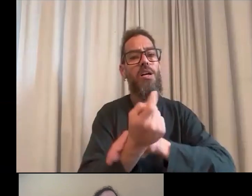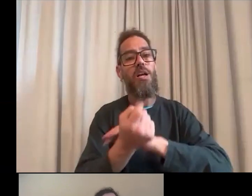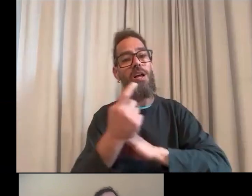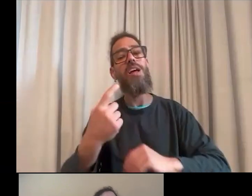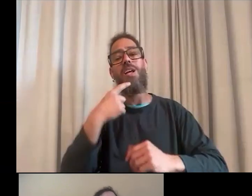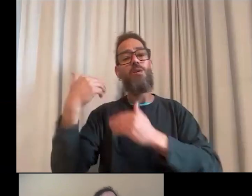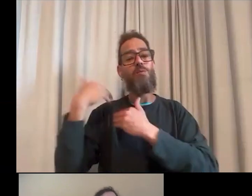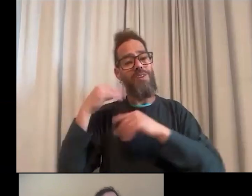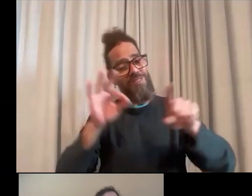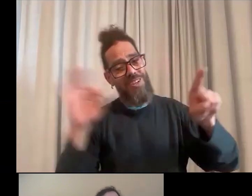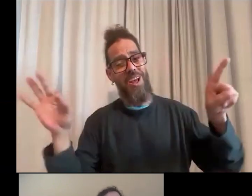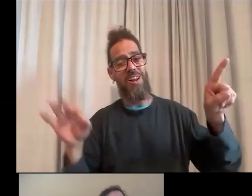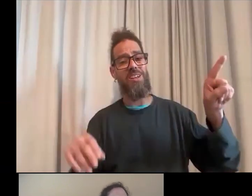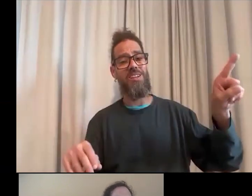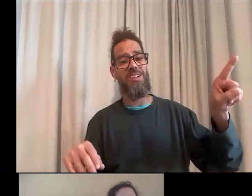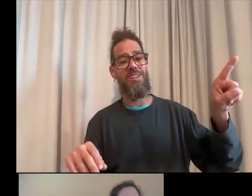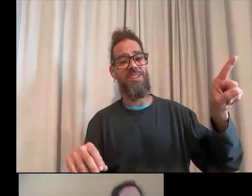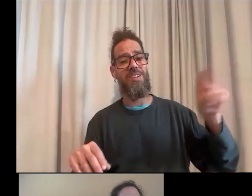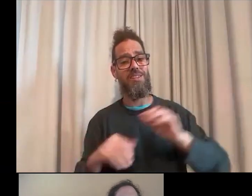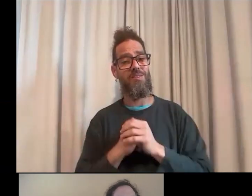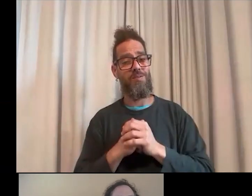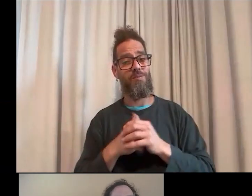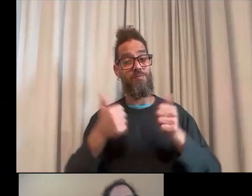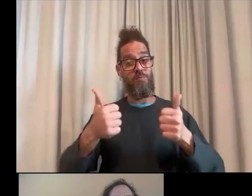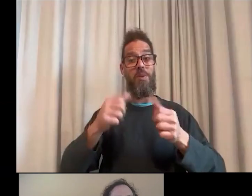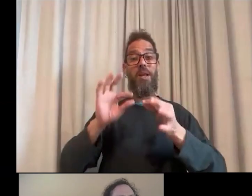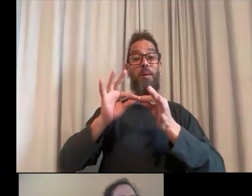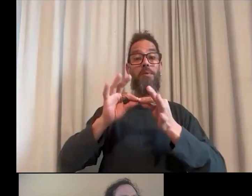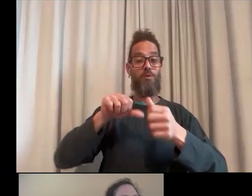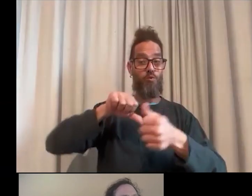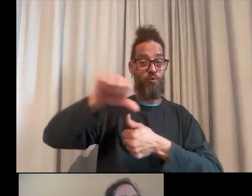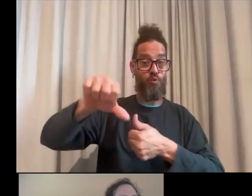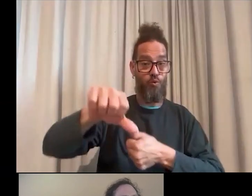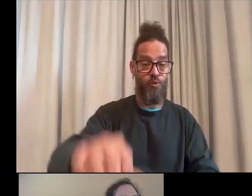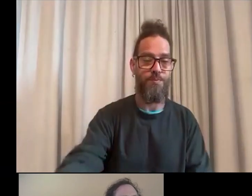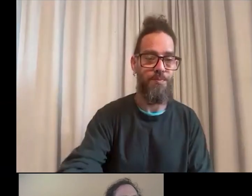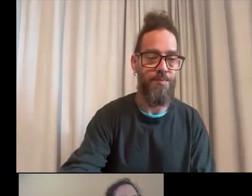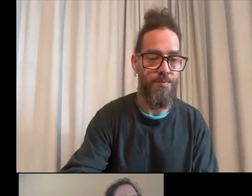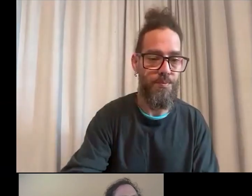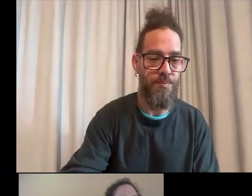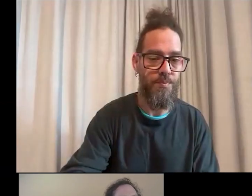are also federally regulated. I've got a question from Jason Belanger.